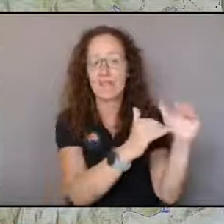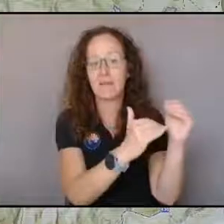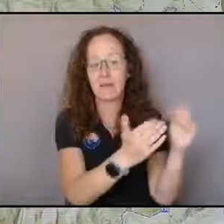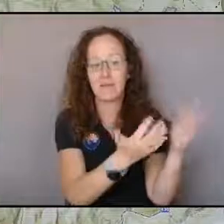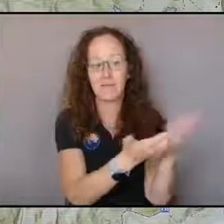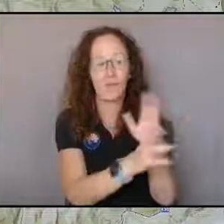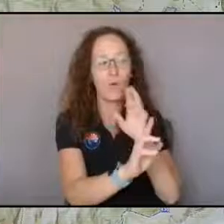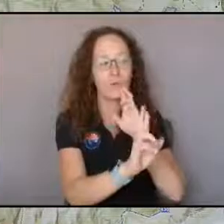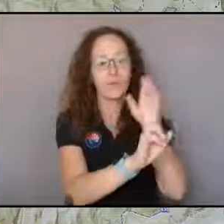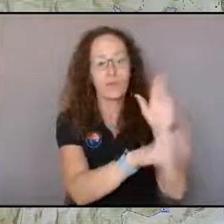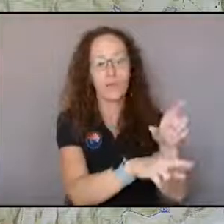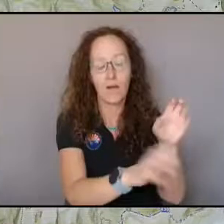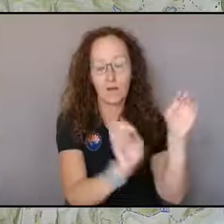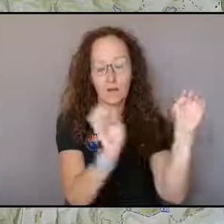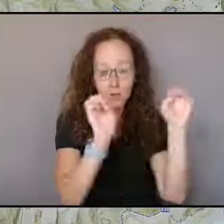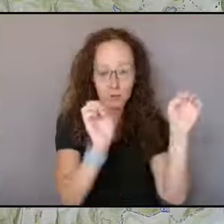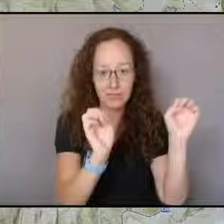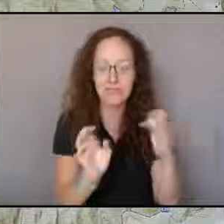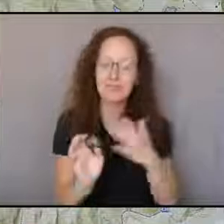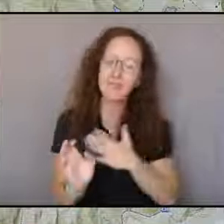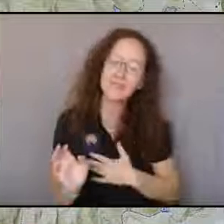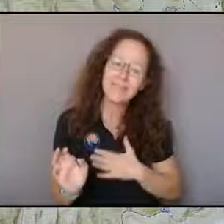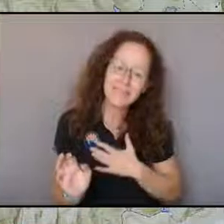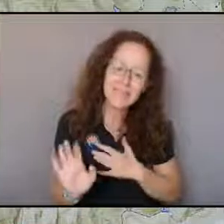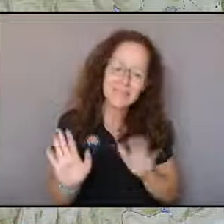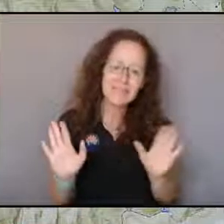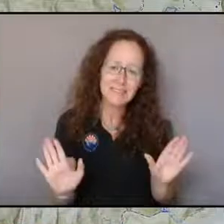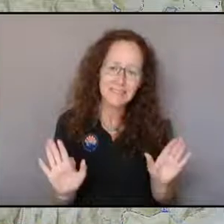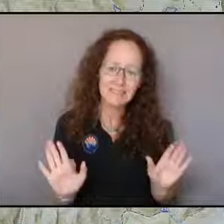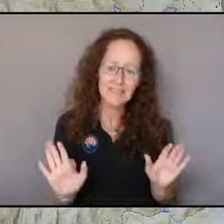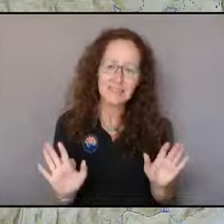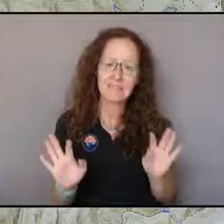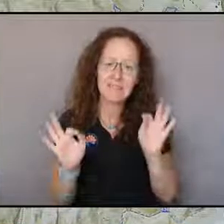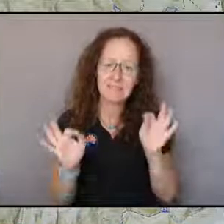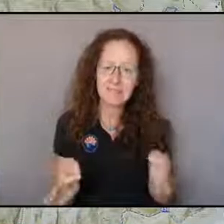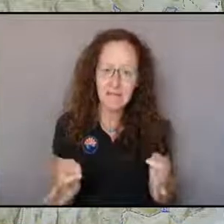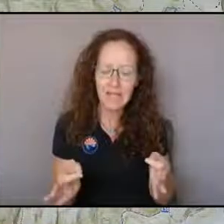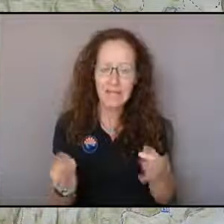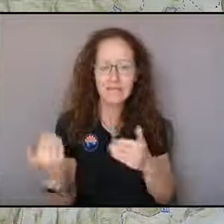SO WE ARE LIMITED IN OUR RESOURCES. I'M JUST ASKING EVERYBODY TO MAKE RESPONSIBLE AND SAFE